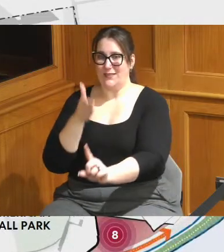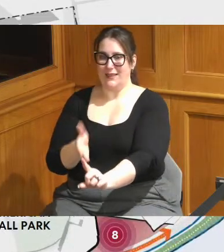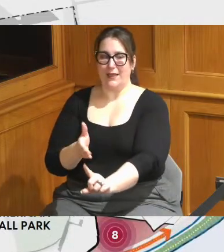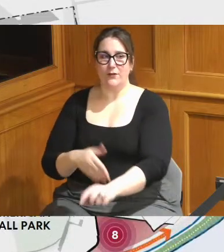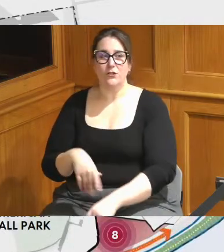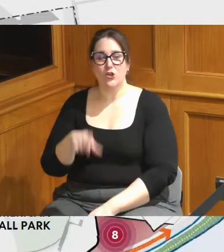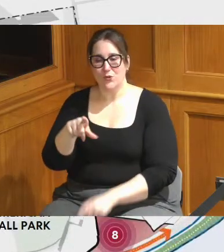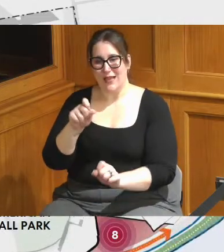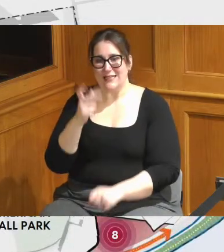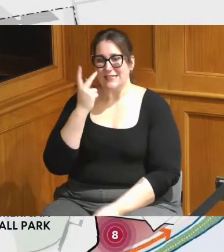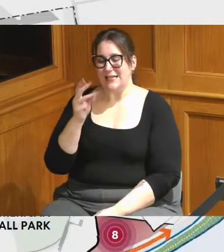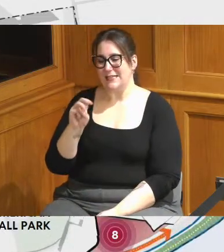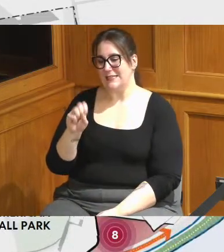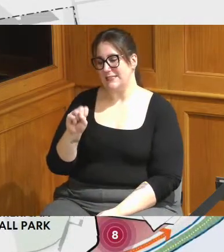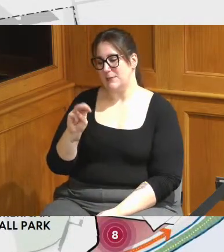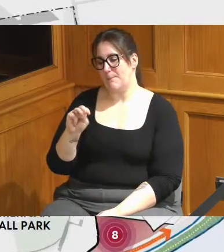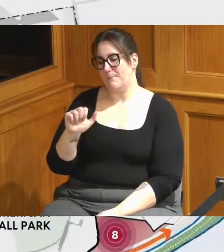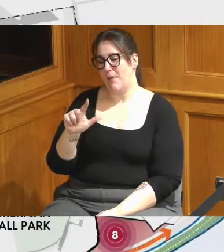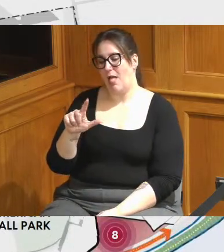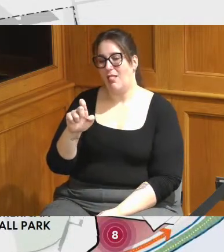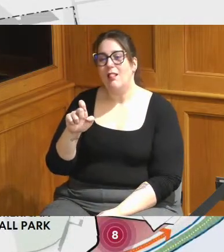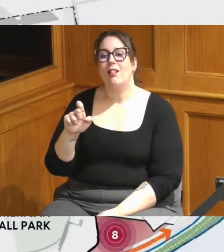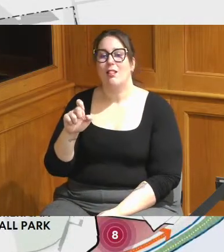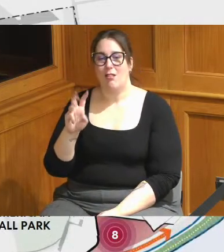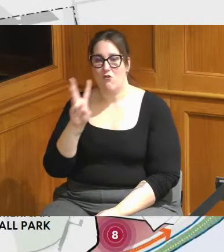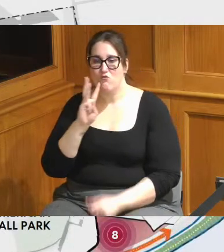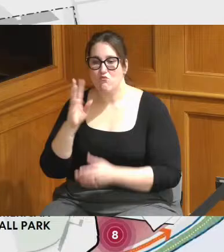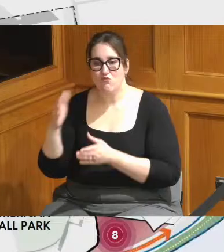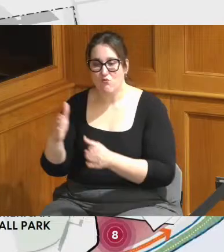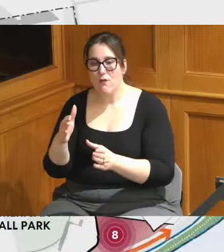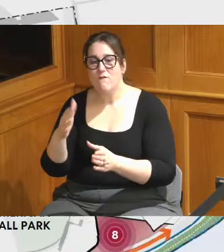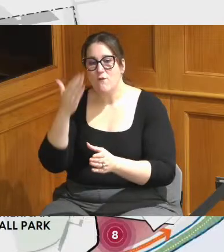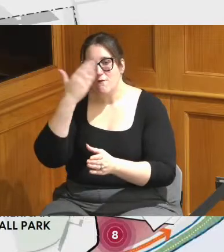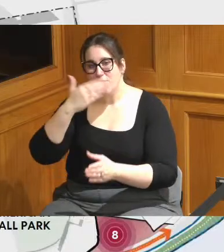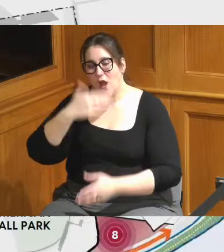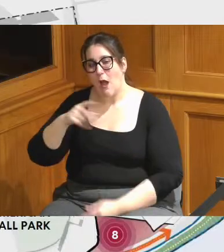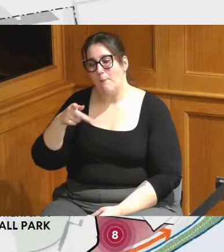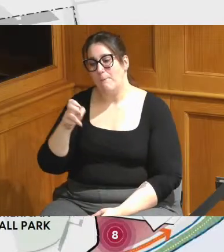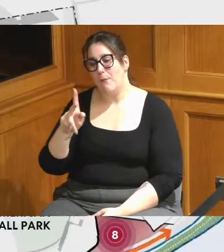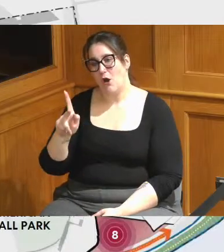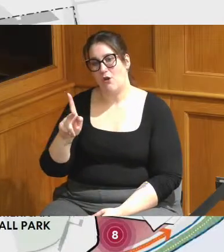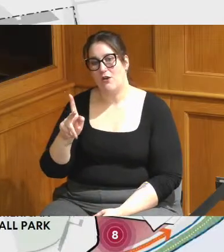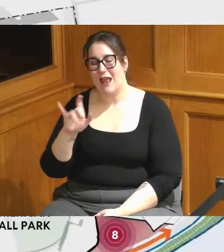park the I'll cover this to the downstream side of it too in front of Paycor Stadium. the idea of of